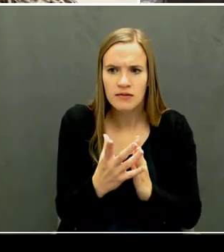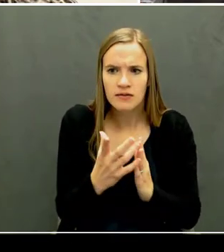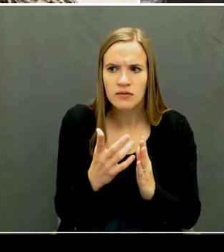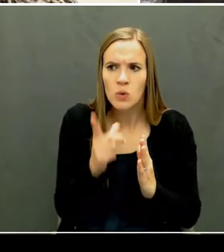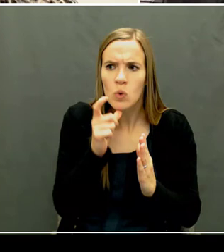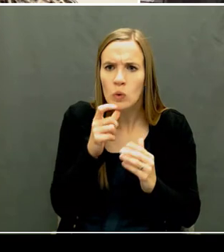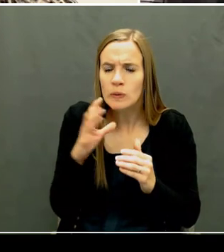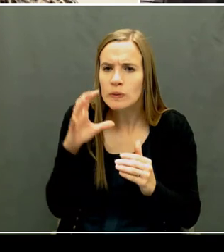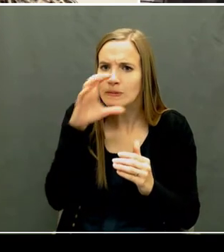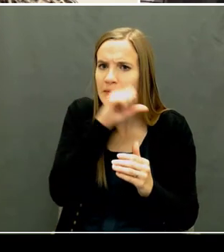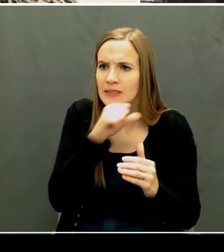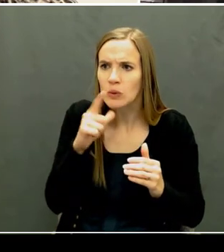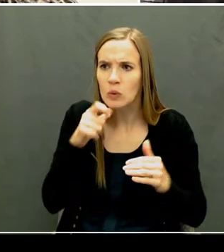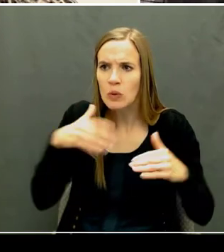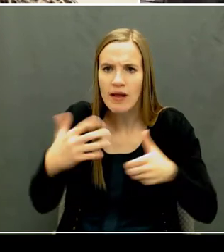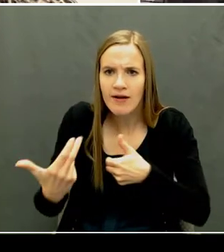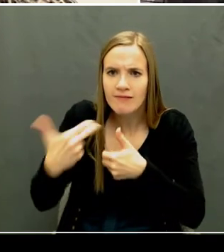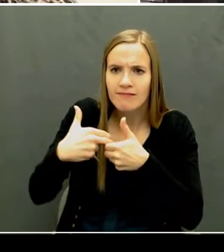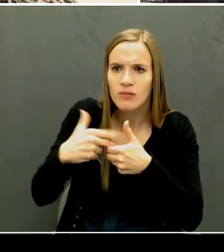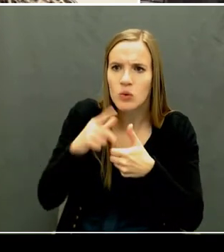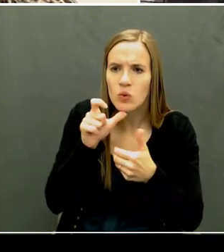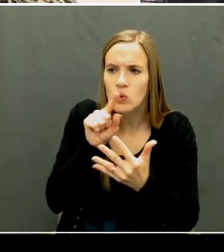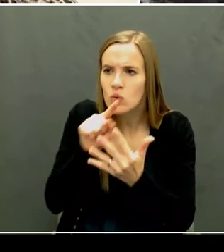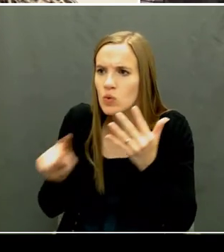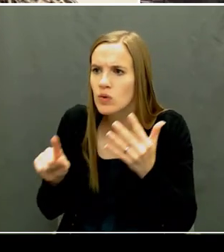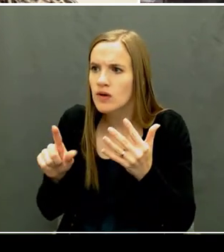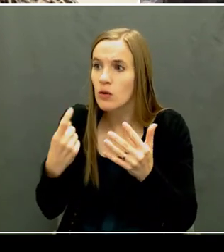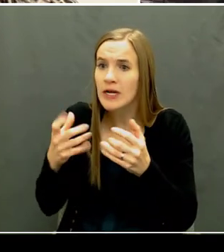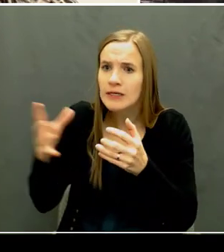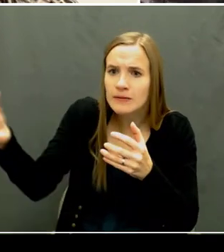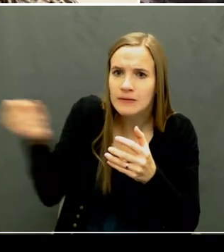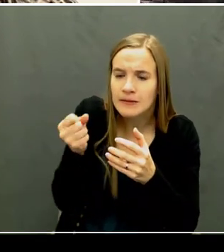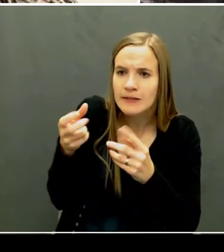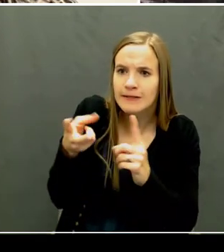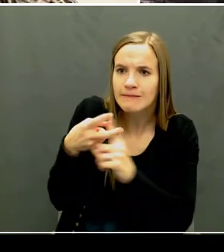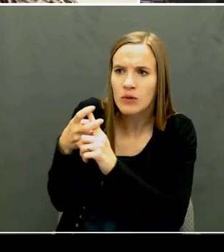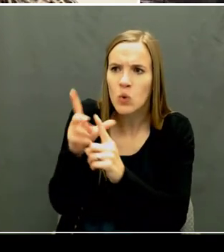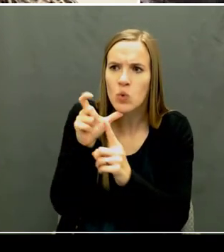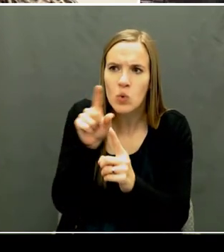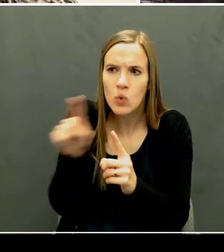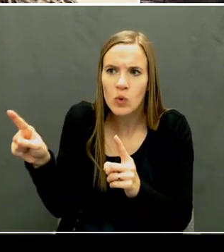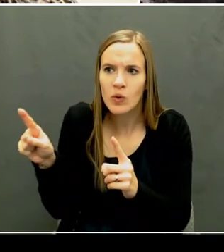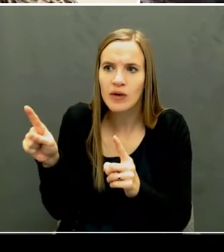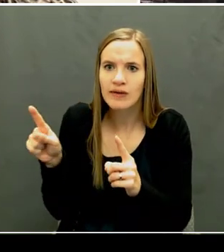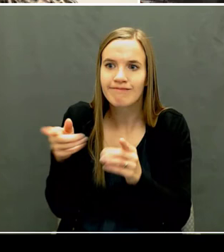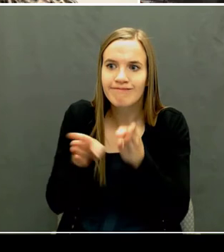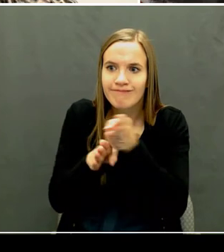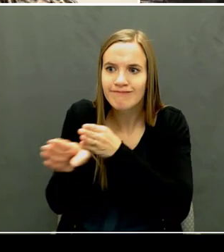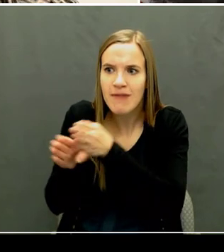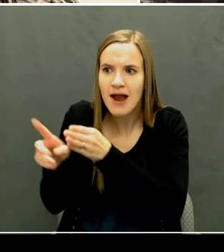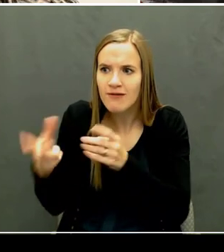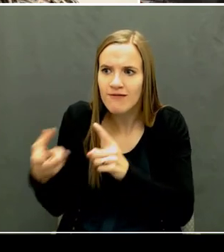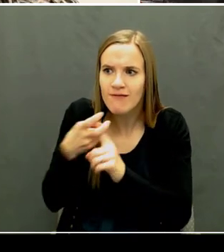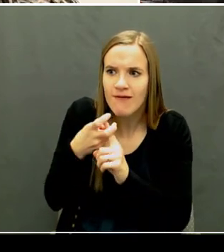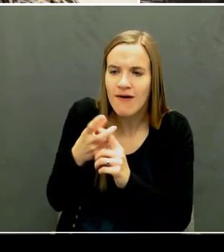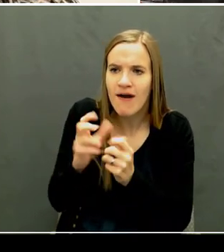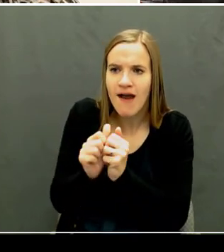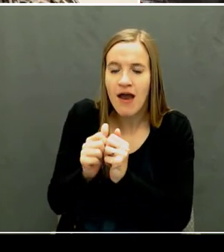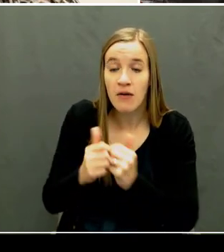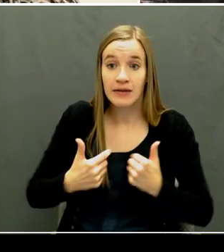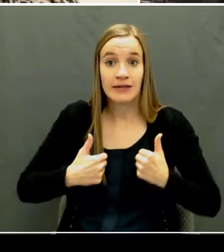know. I've probably gotten in the way of some folks being at that table or in leadership roles,